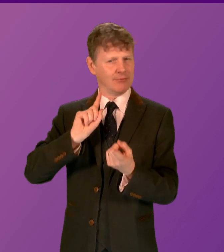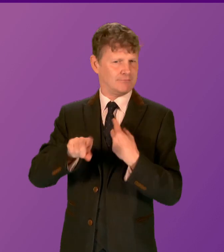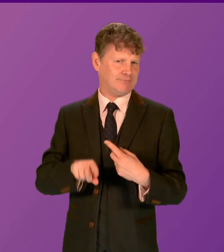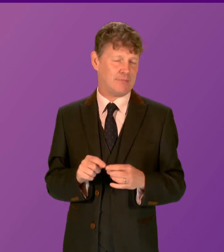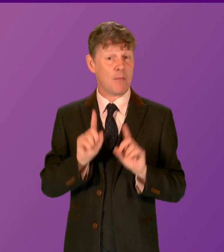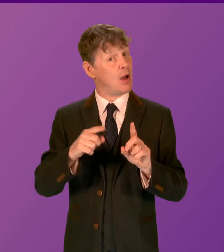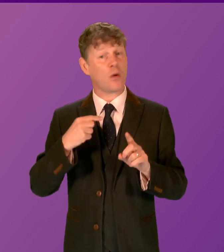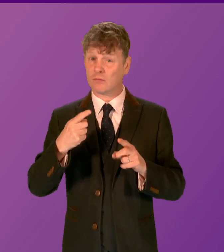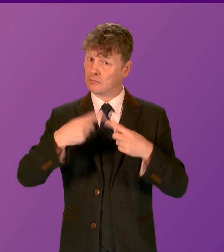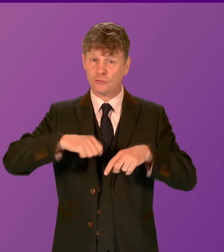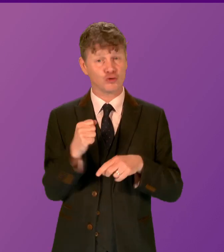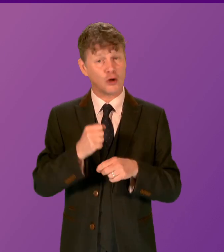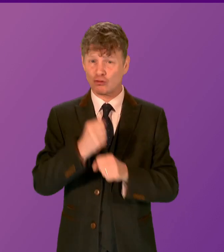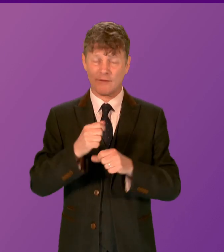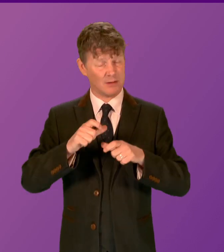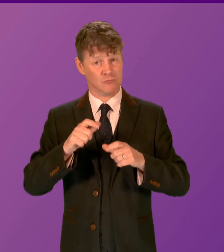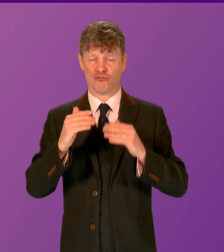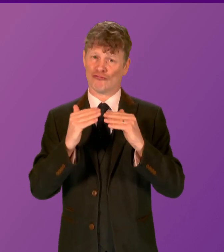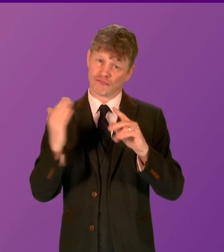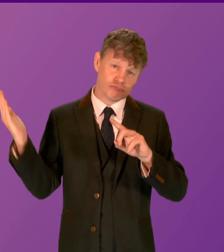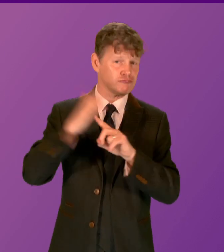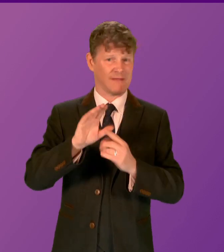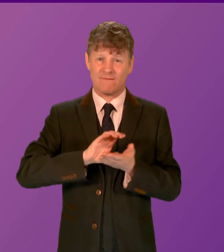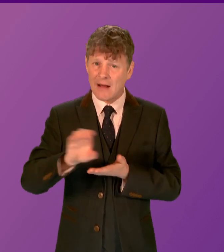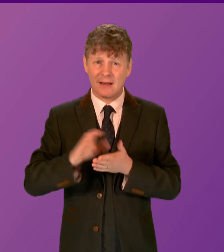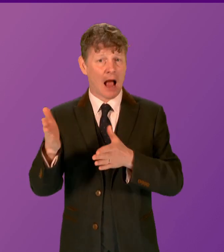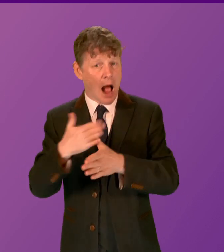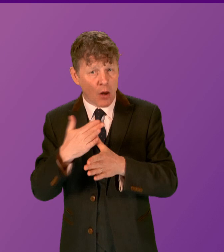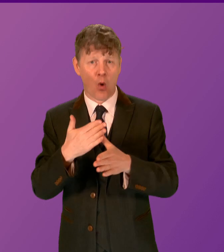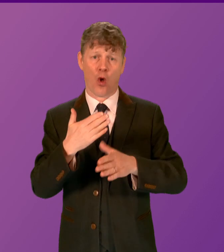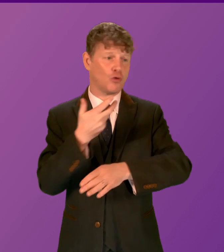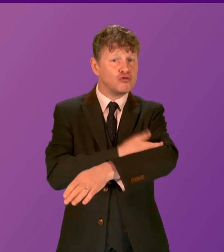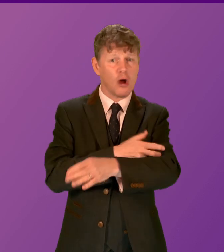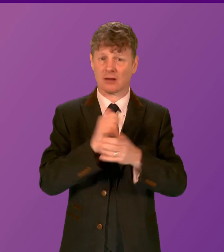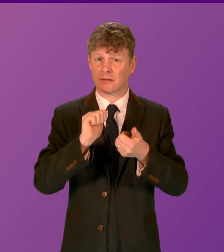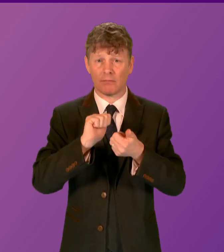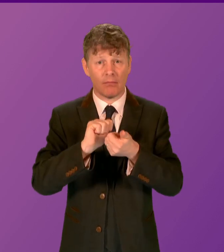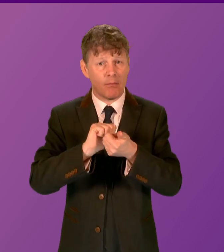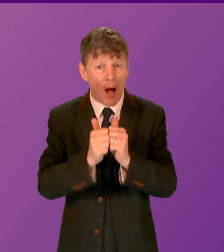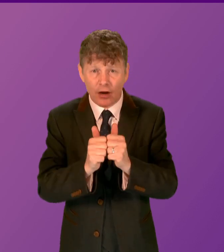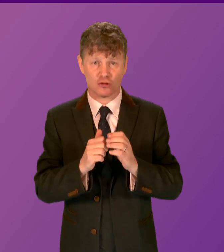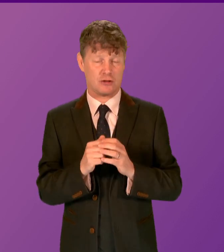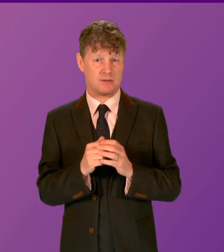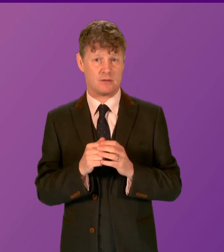We continue to provide record funding this year to alcohol and drugs partnerships, and we will continue to take action with our local authorities.